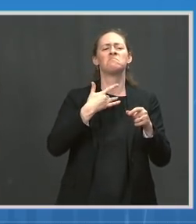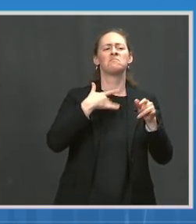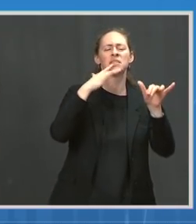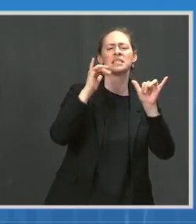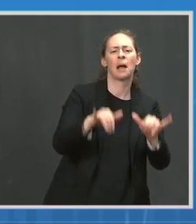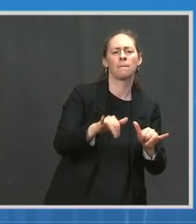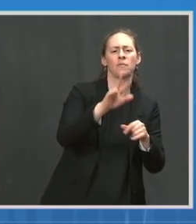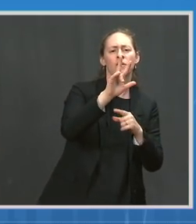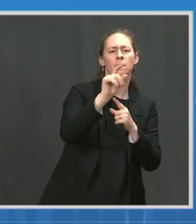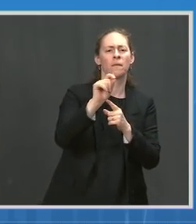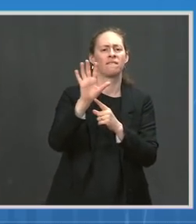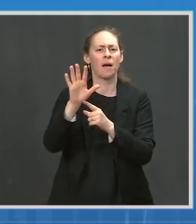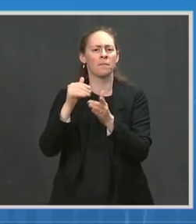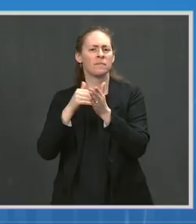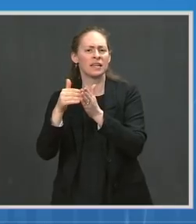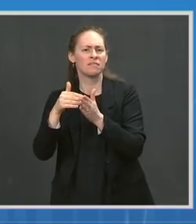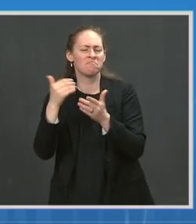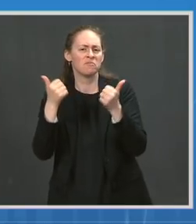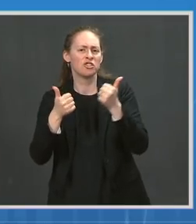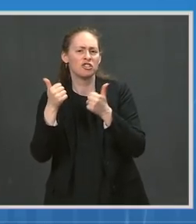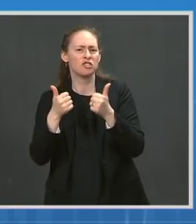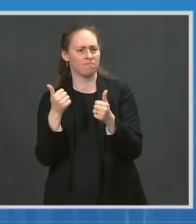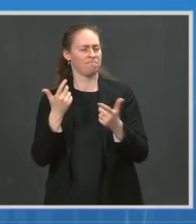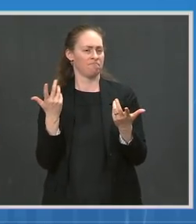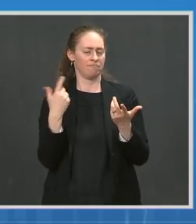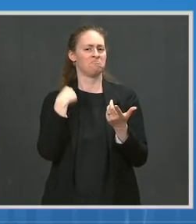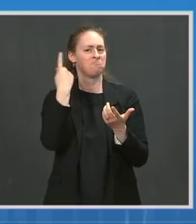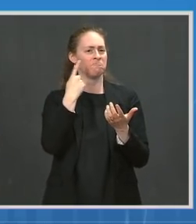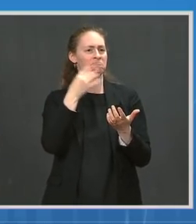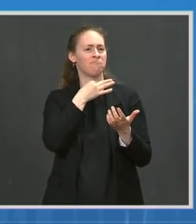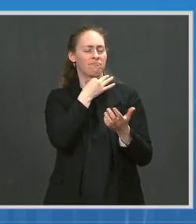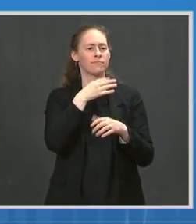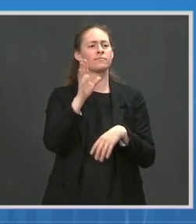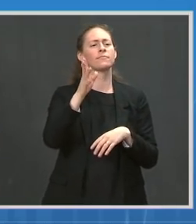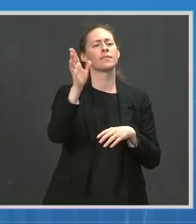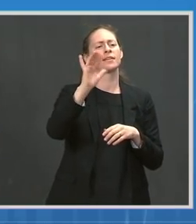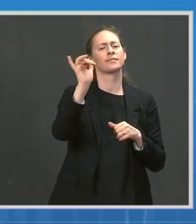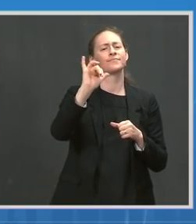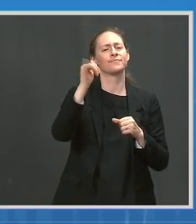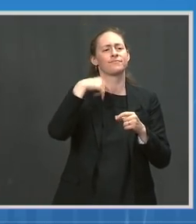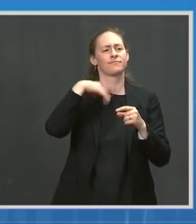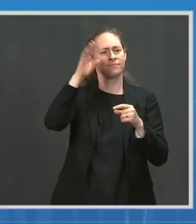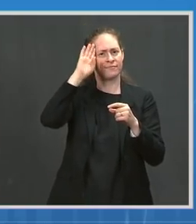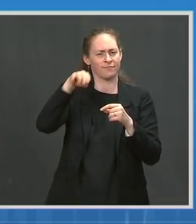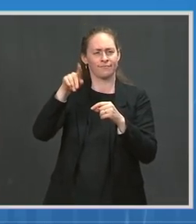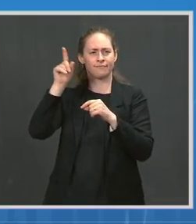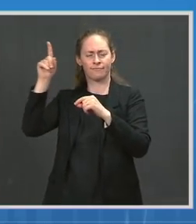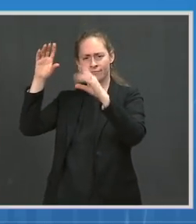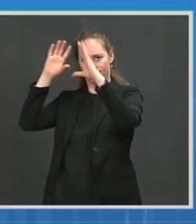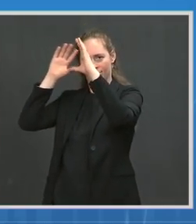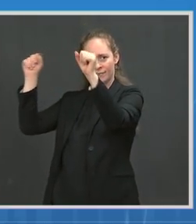And then, finally, I know we are approaching President Biden's 100 days. He had asked people to wear a mask